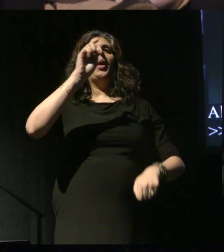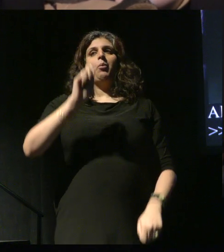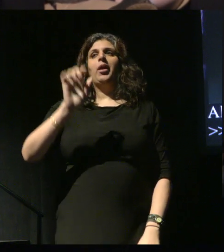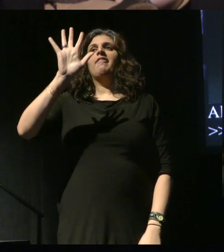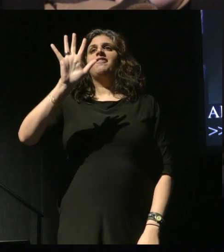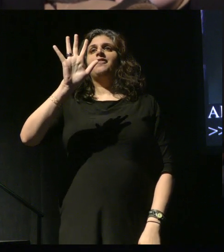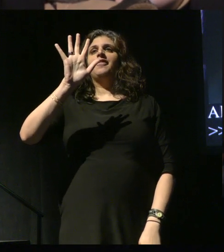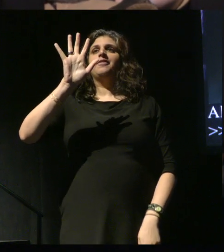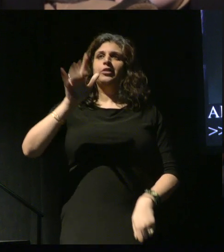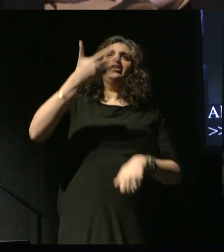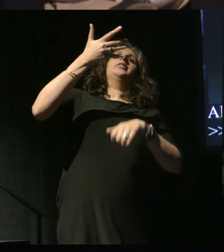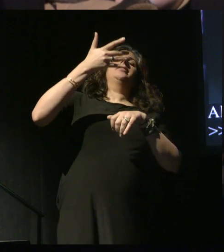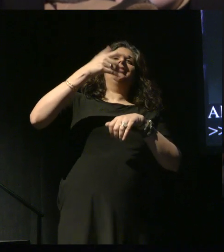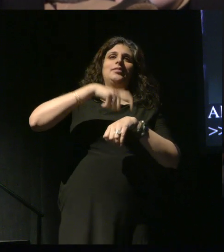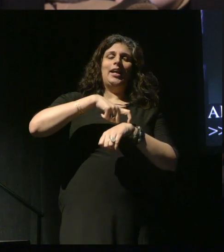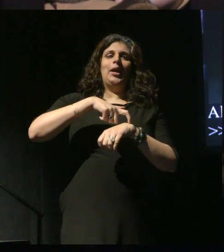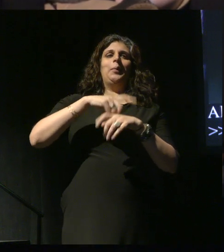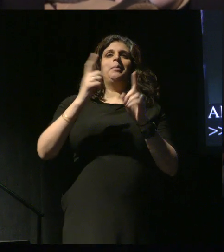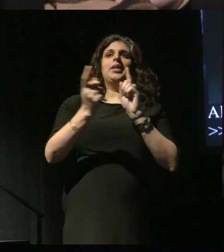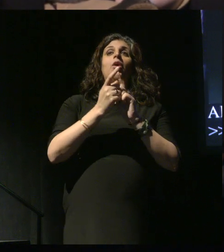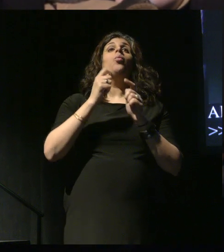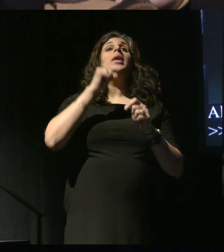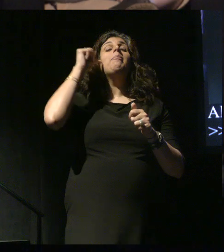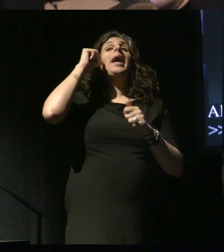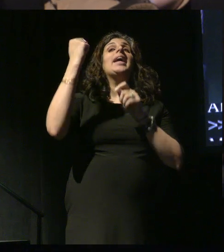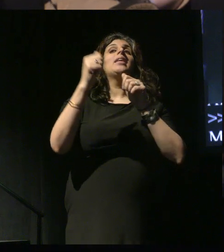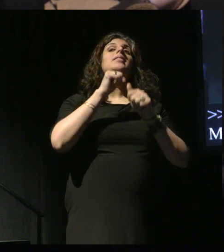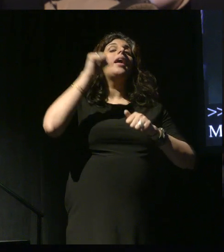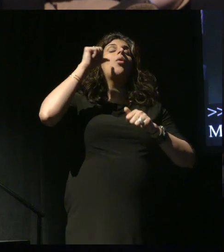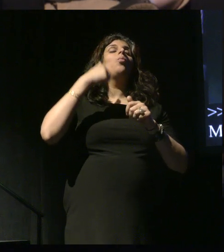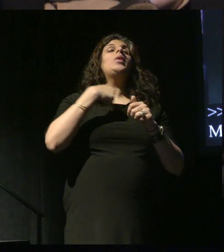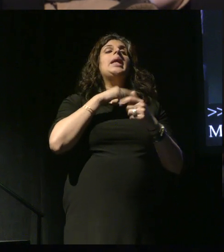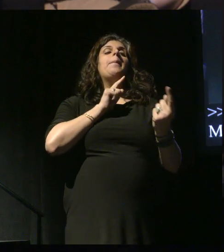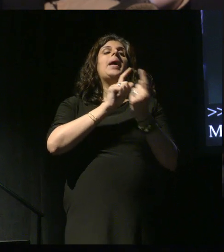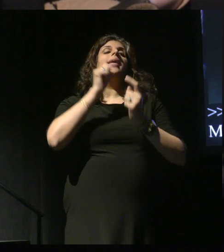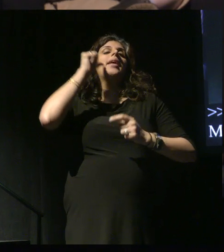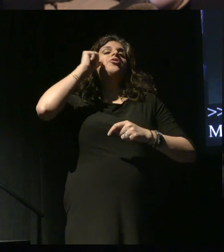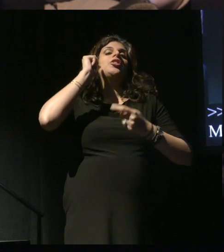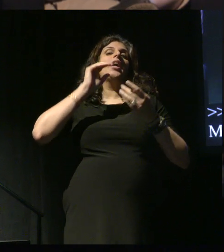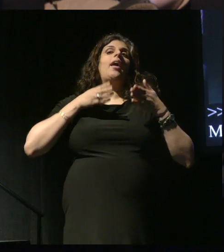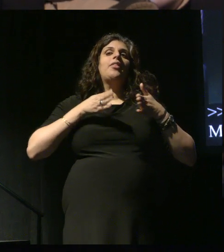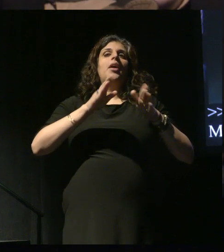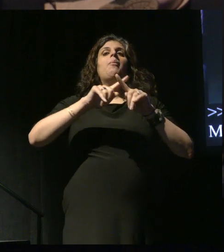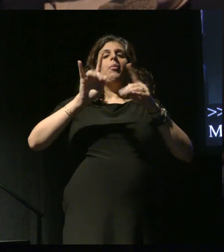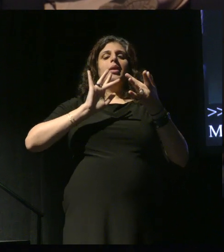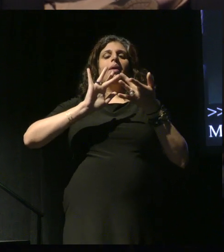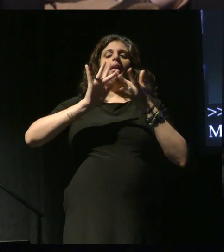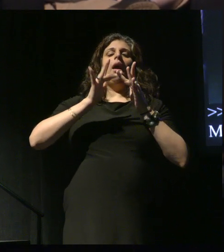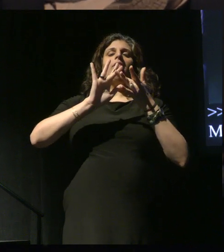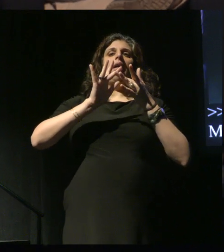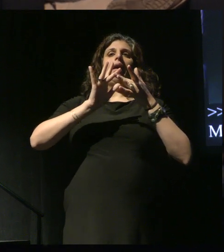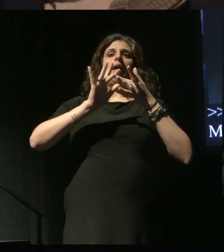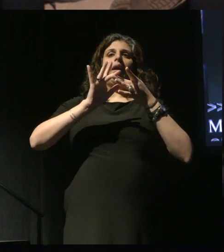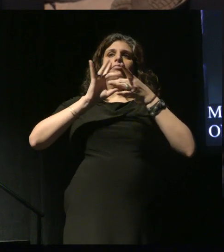We met on the street yesterday in real life. Yes. But we've been connected online for a number of years.